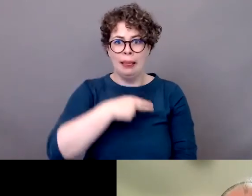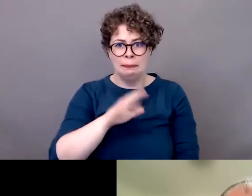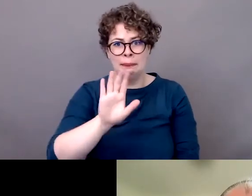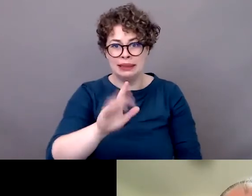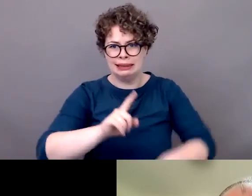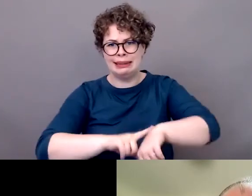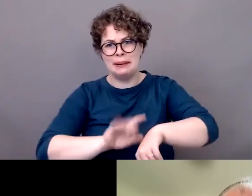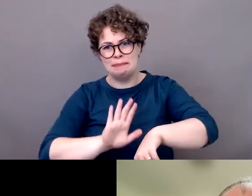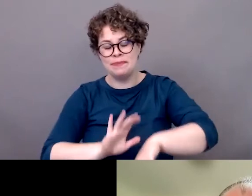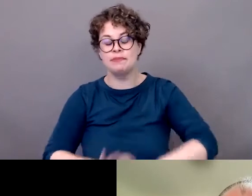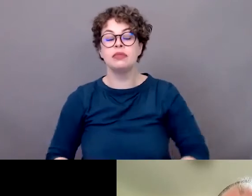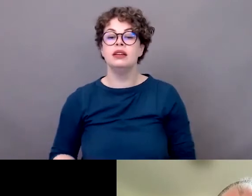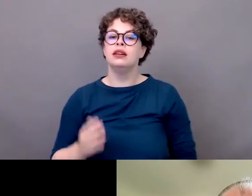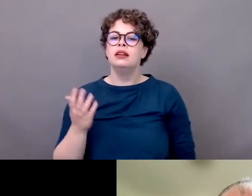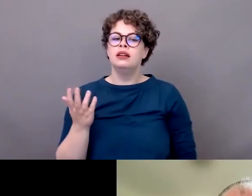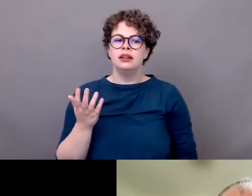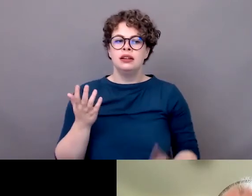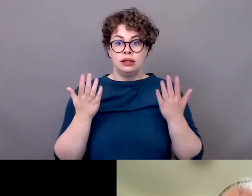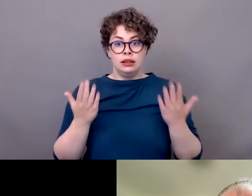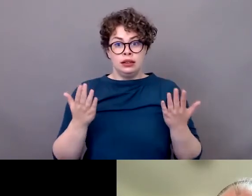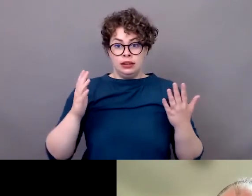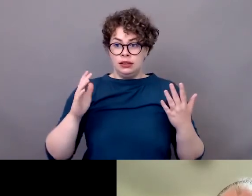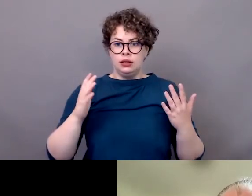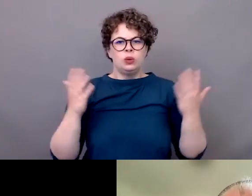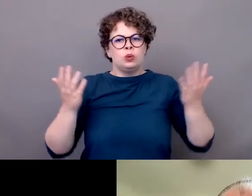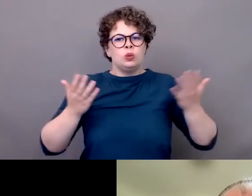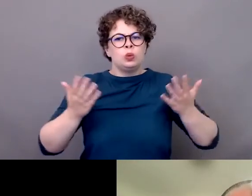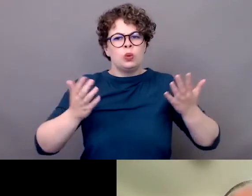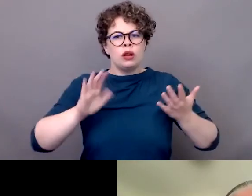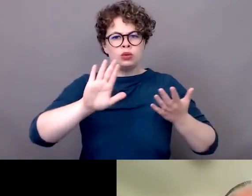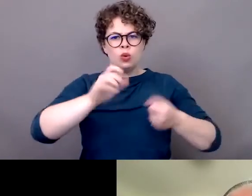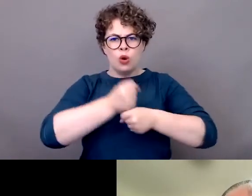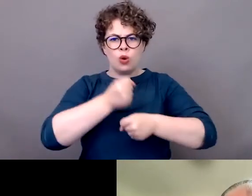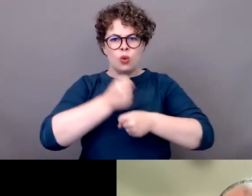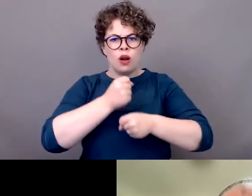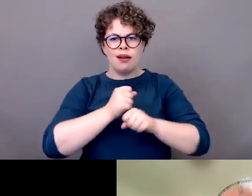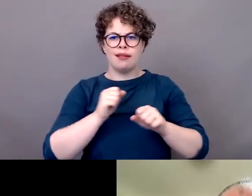What are some of the existing data tools that the sector can utilize for humanitarian programming?